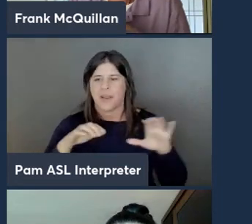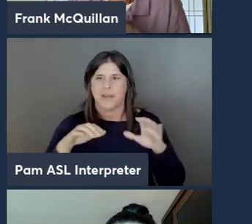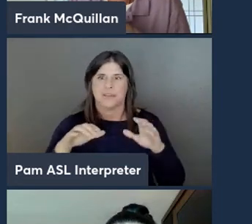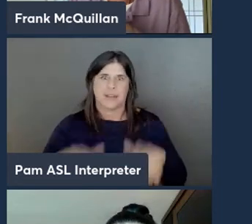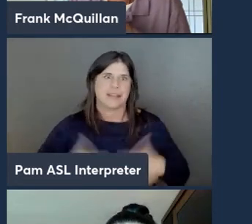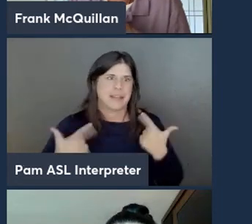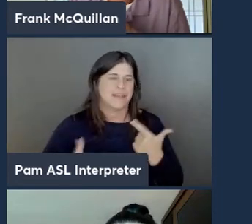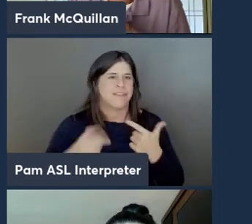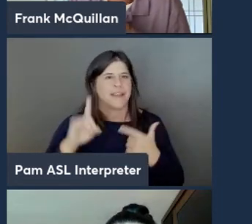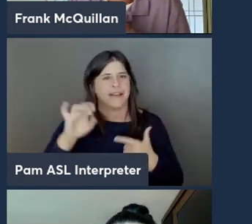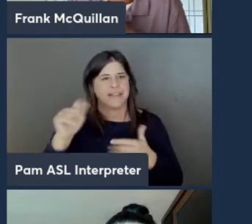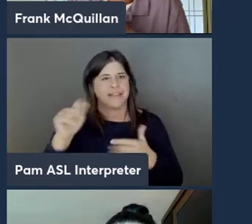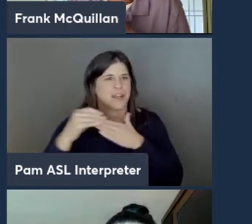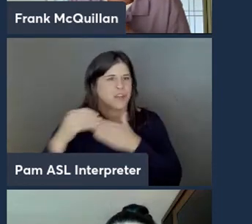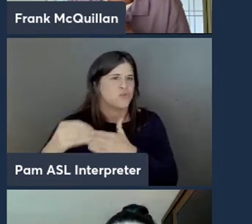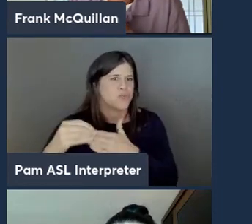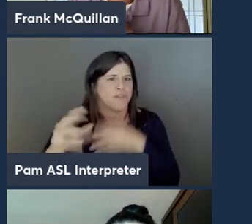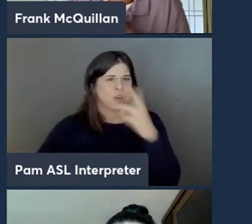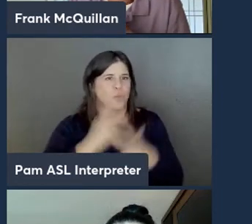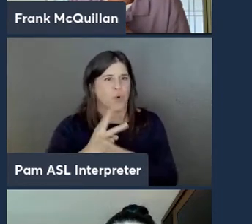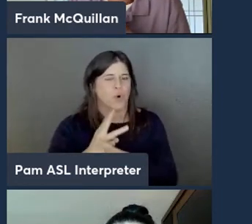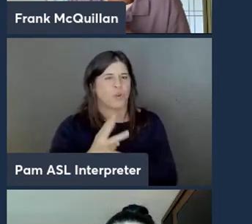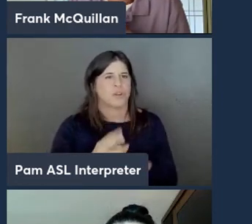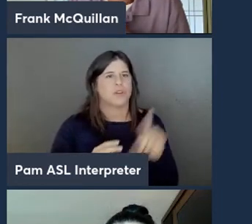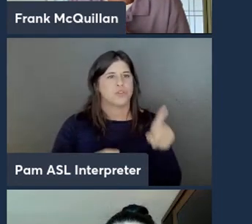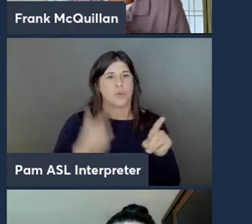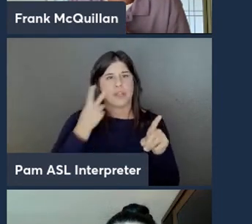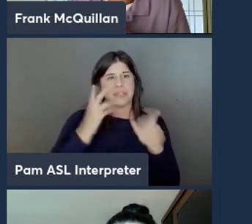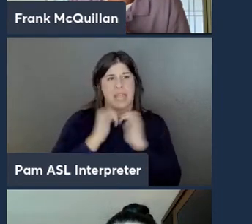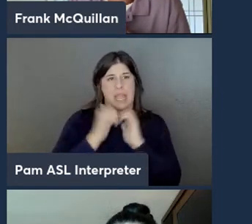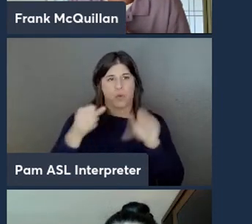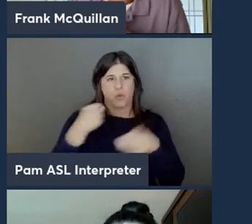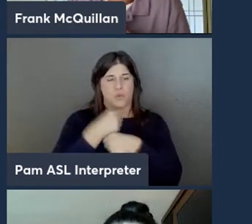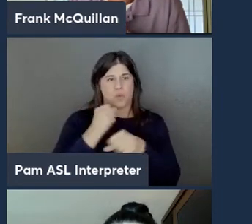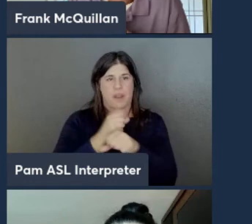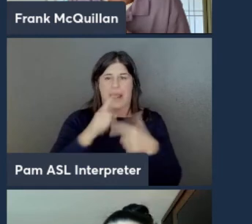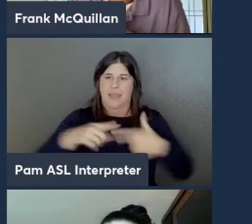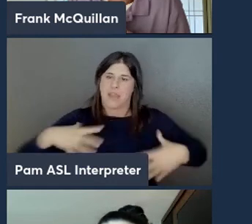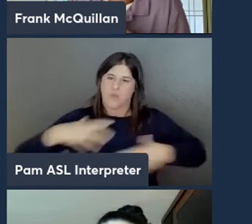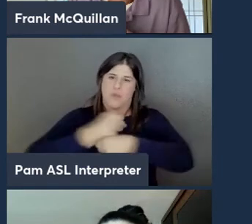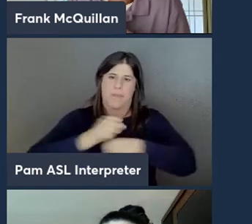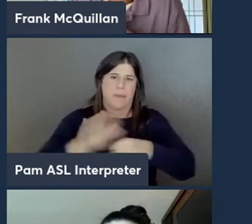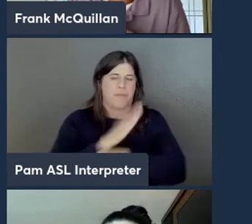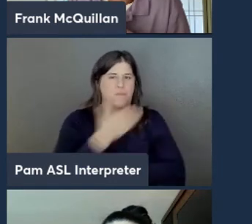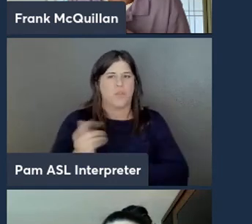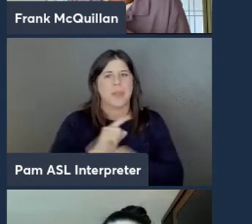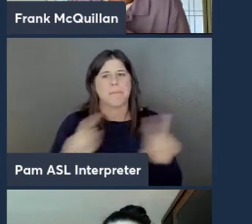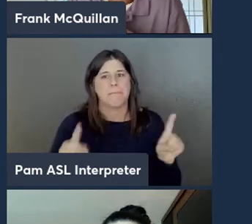That is awesome. So let's have a look how you can actually create this experiment then we're gonna have to wrap up this entire thing. So creating the experiment